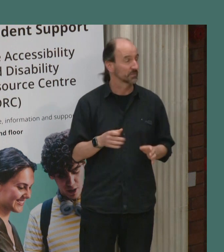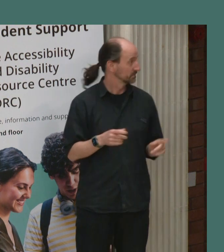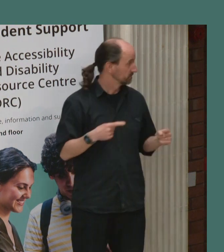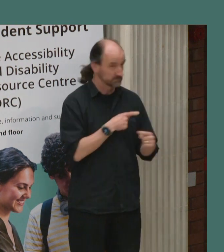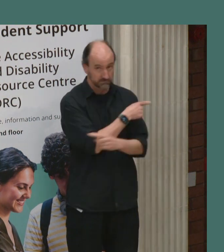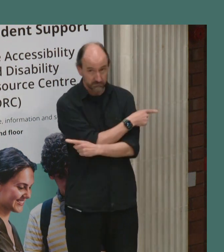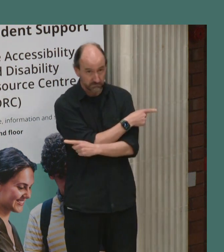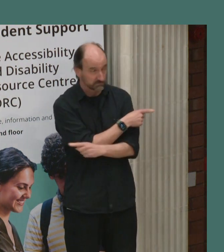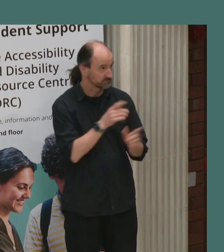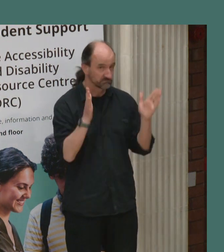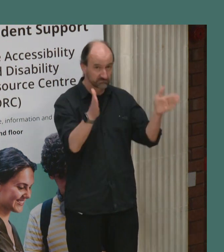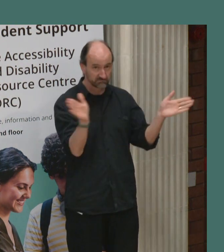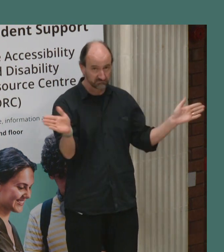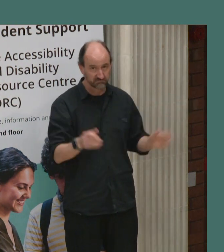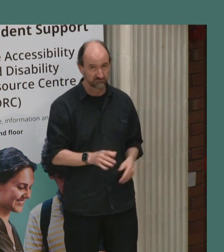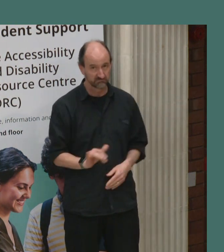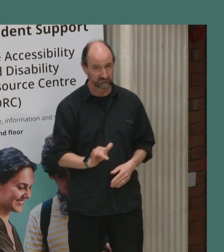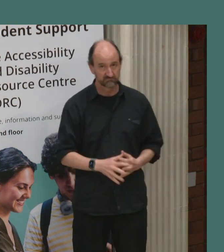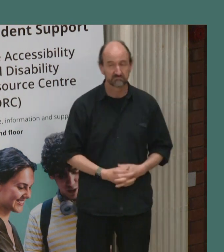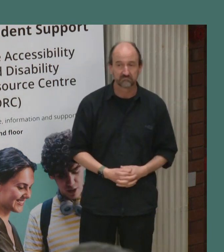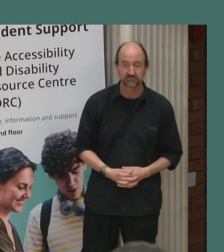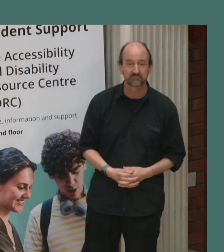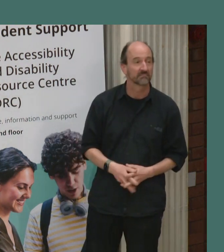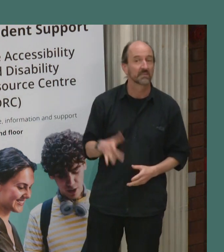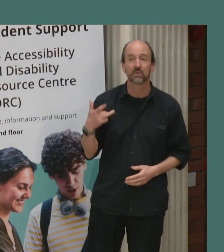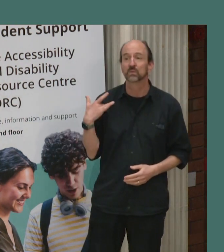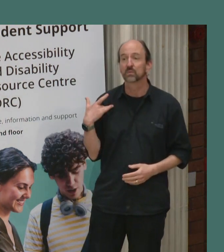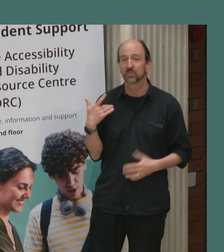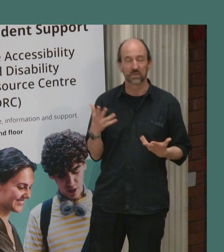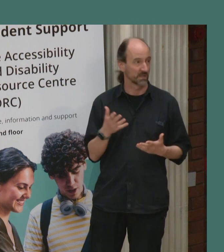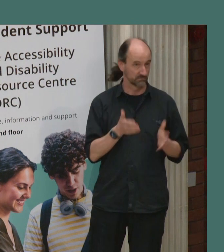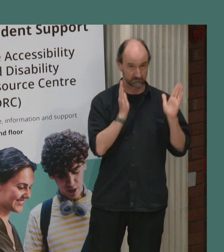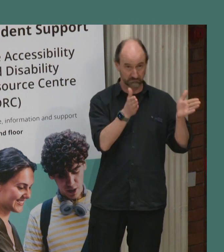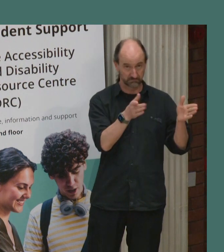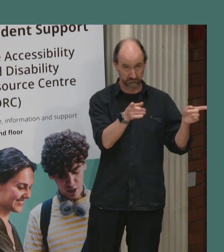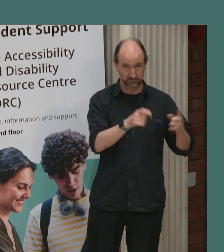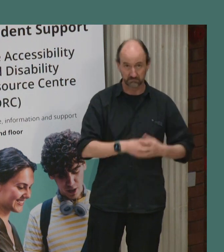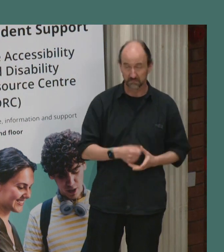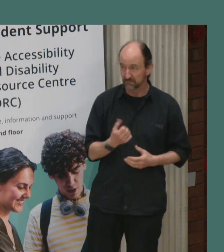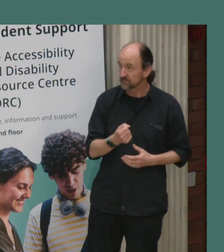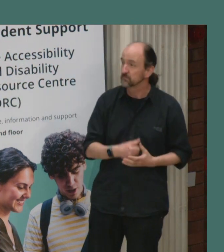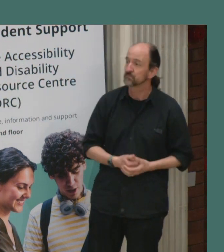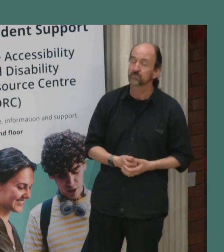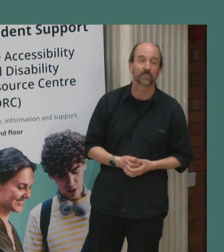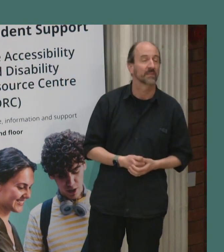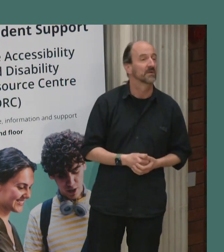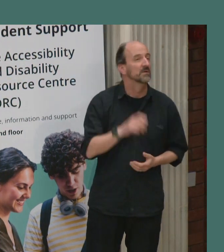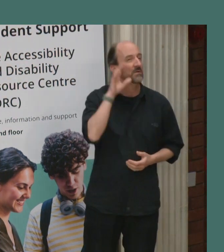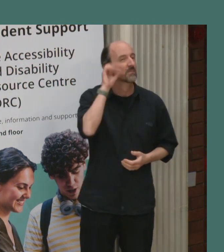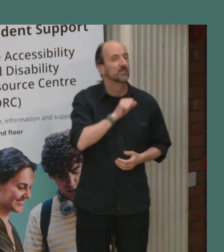and two at the back. There are toilet facilities out in the foyer. Can I remind you all please to